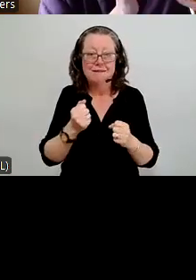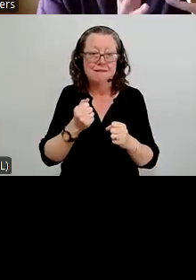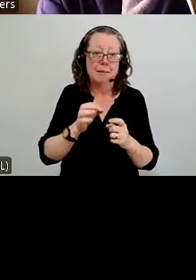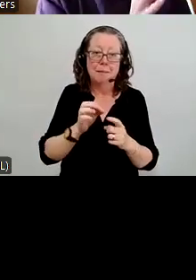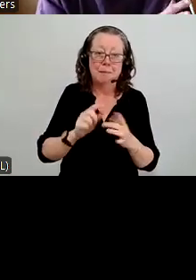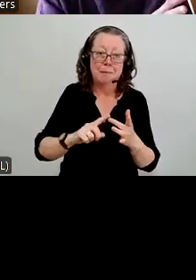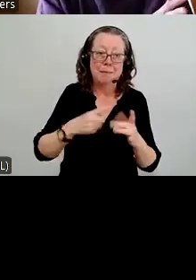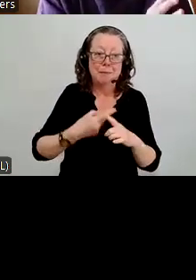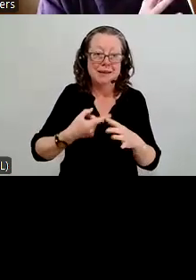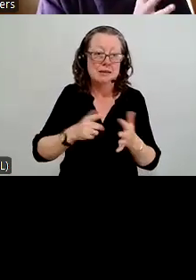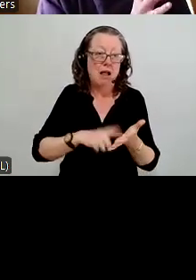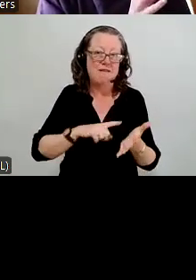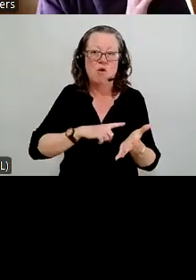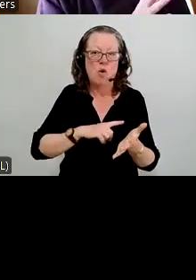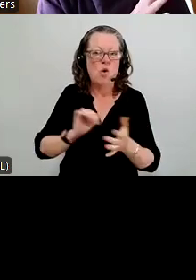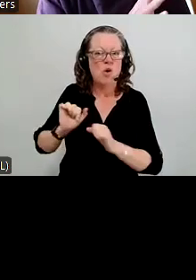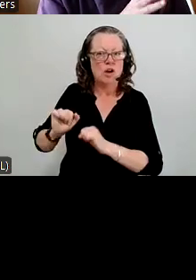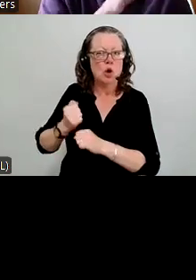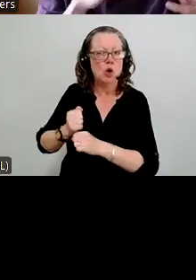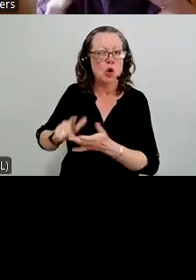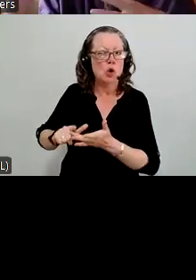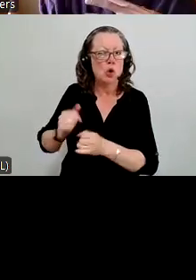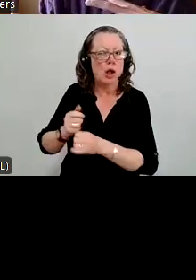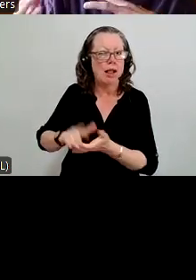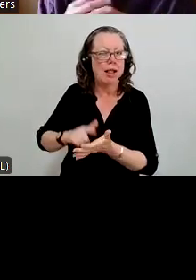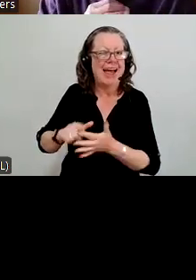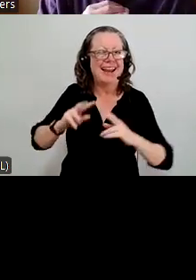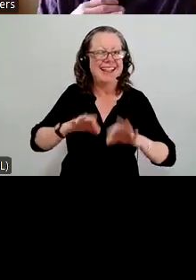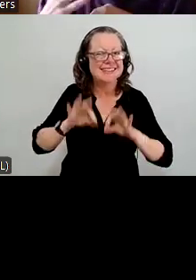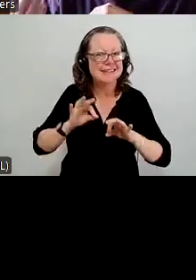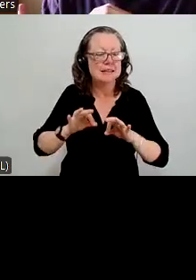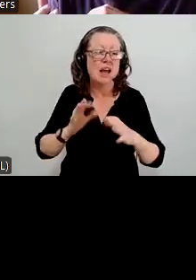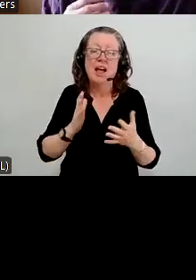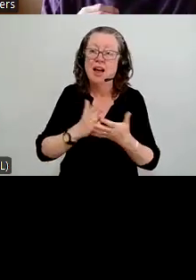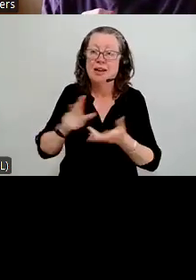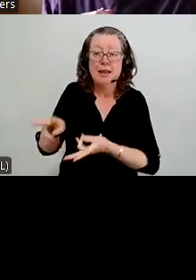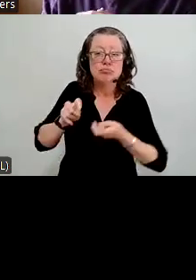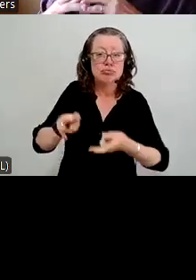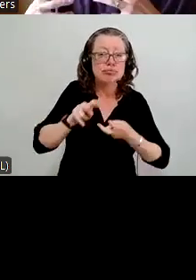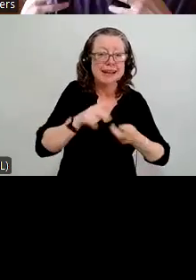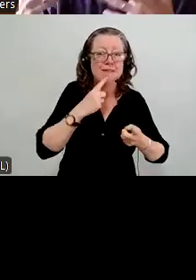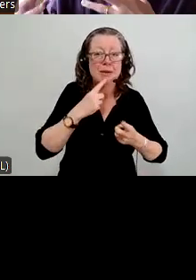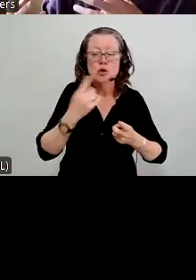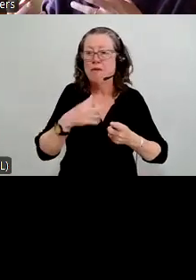That's just collecting information about your users and how they move through your website and the actions they take.